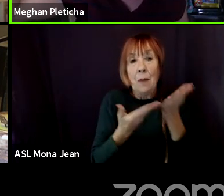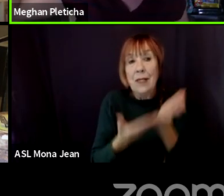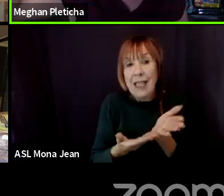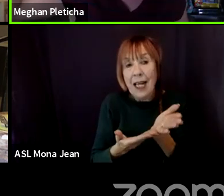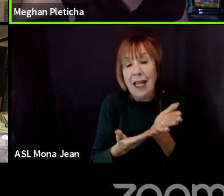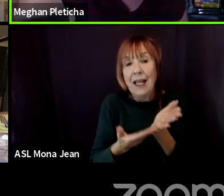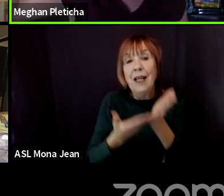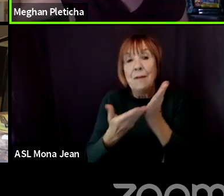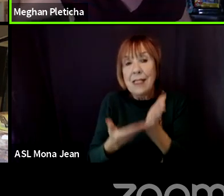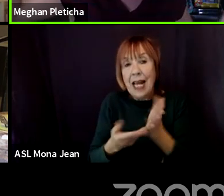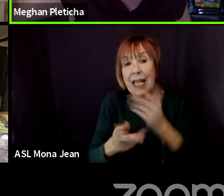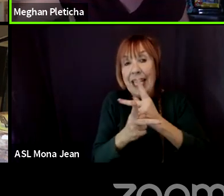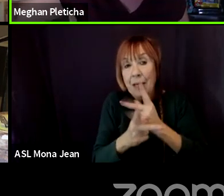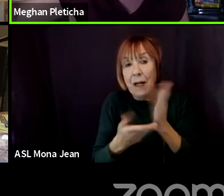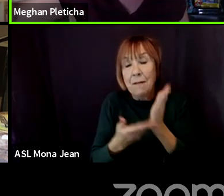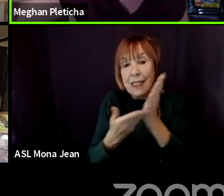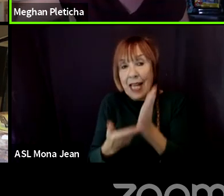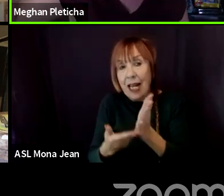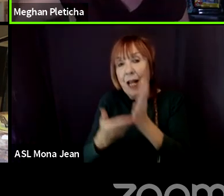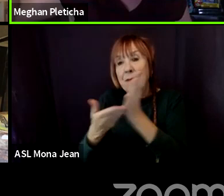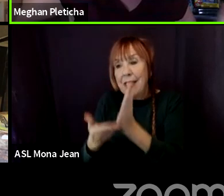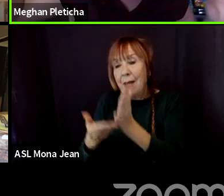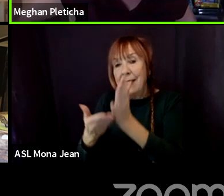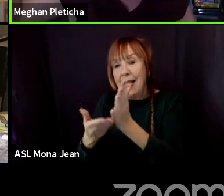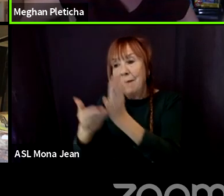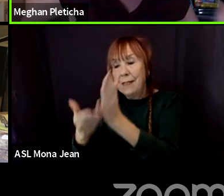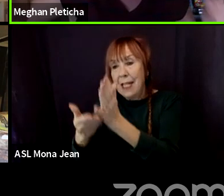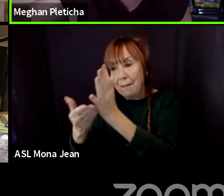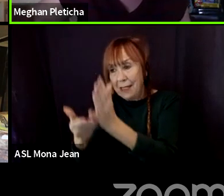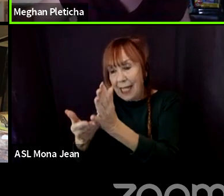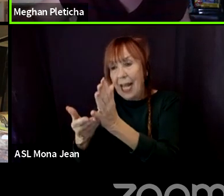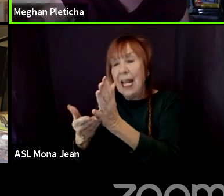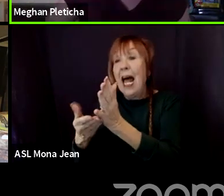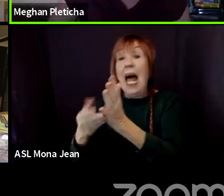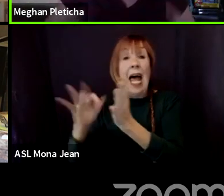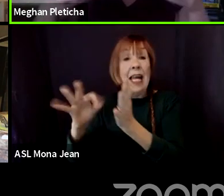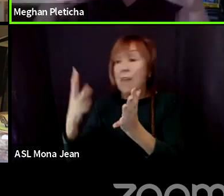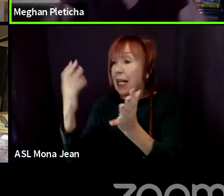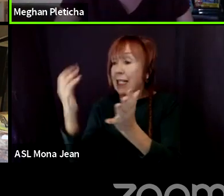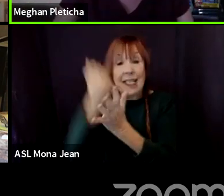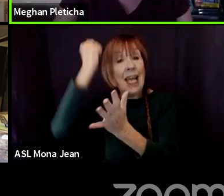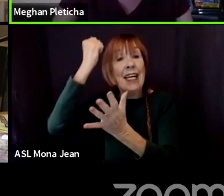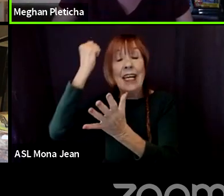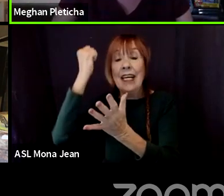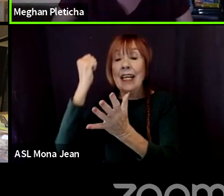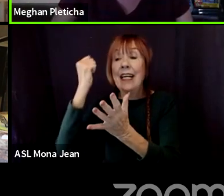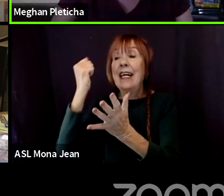you feel like you scored your touchdown, you got it's all working and then you go into production